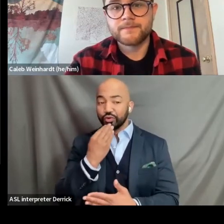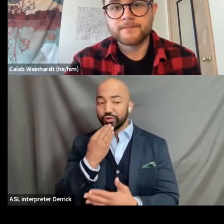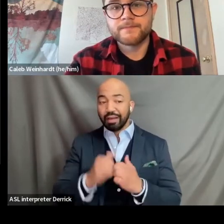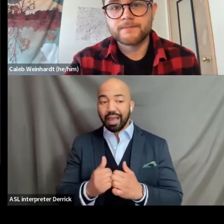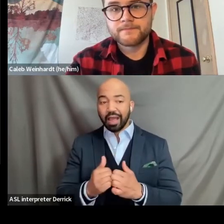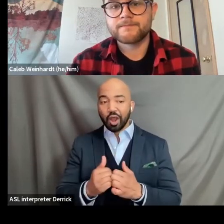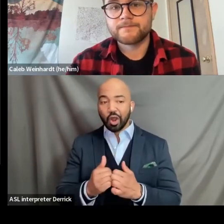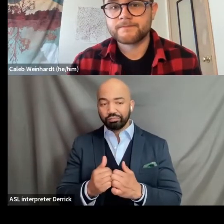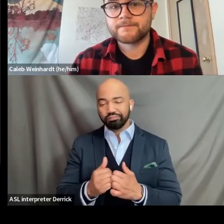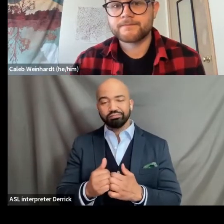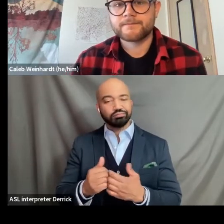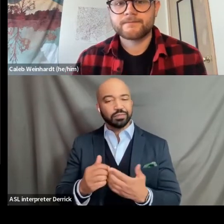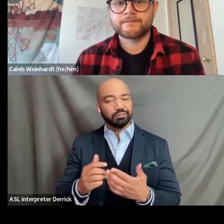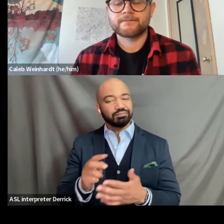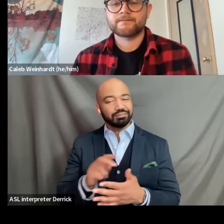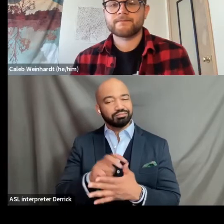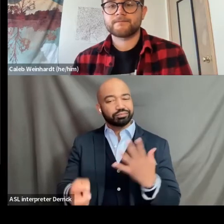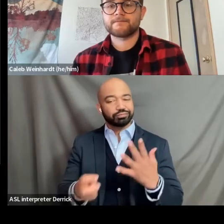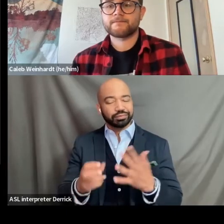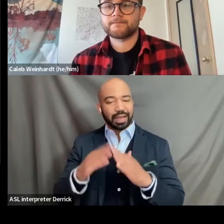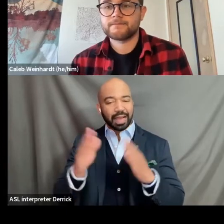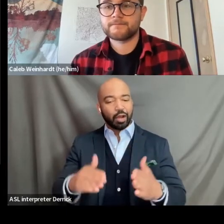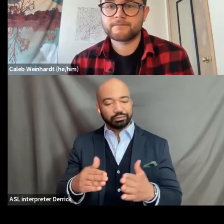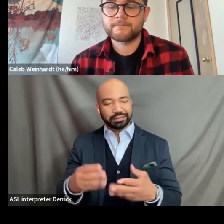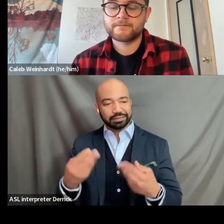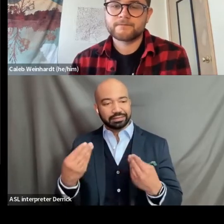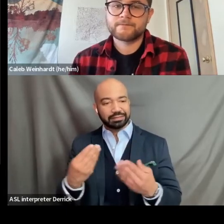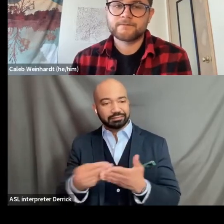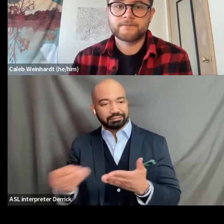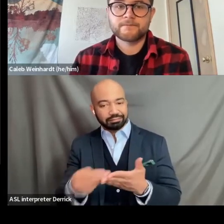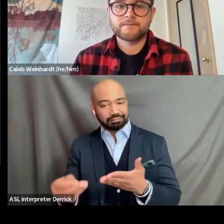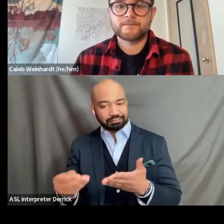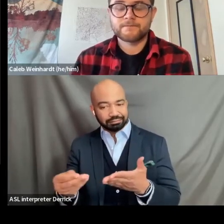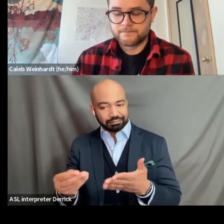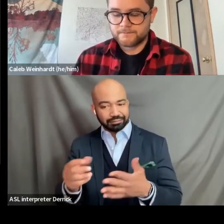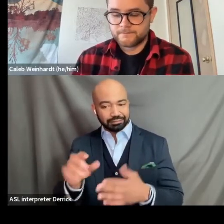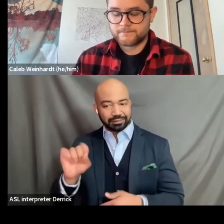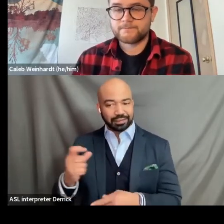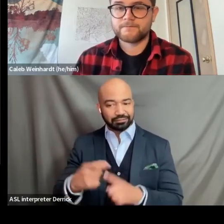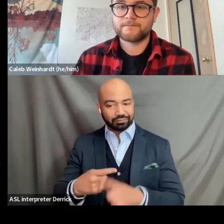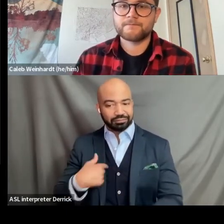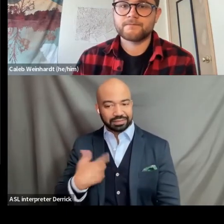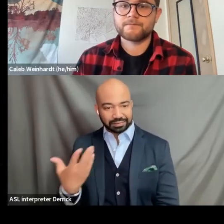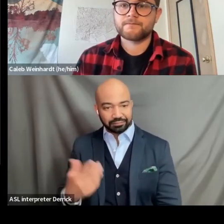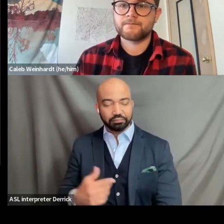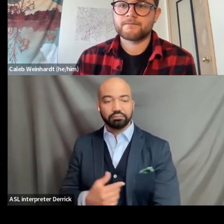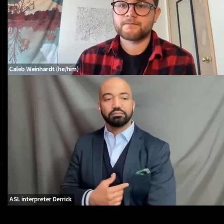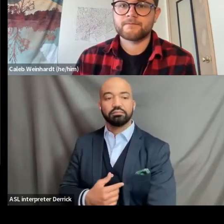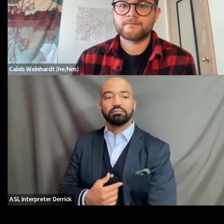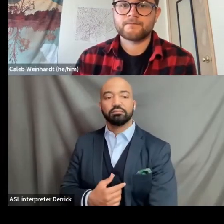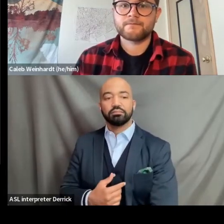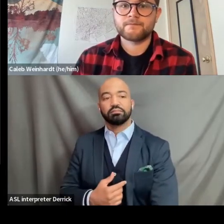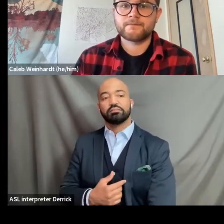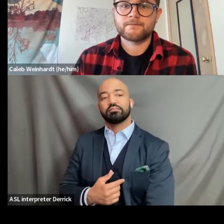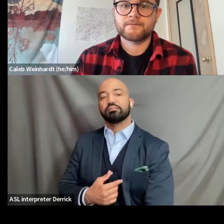Thanks Caleb. And so some of the resilience that we can offer, let me just go back to the previous slide. Some of the resilience that we can offer